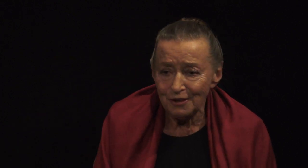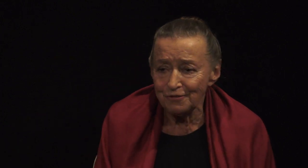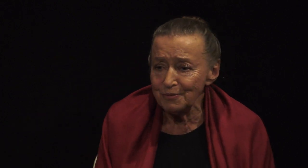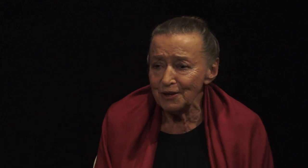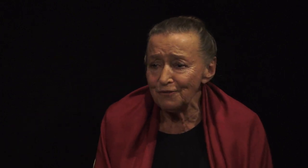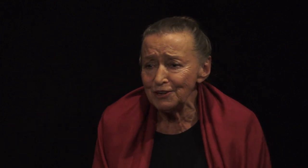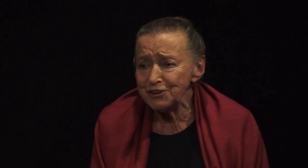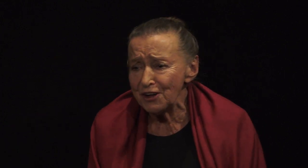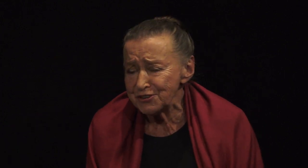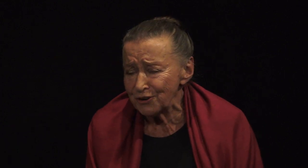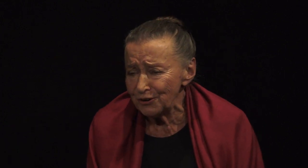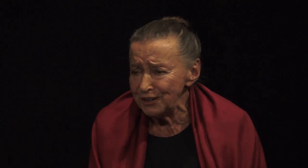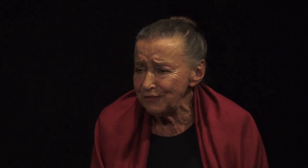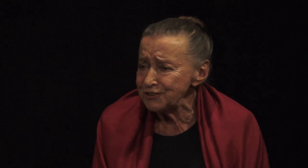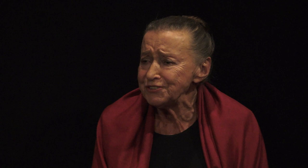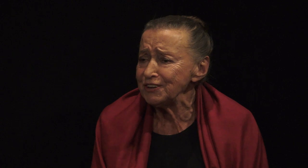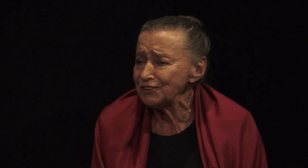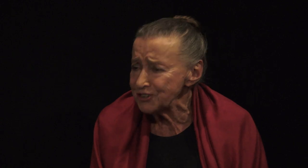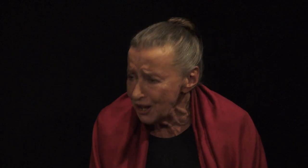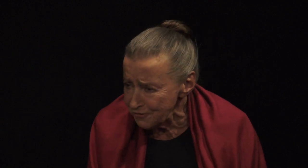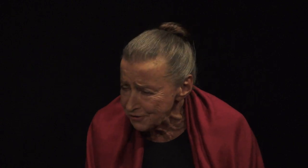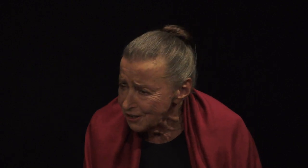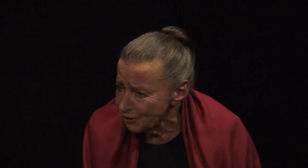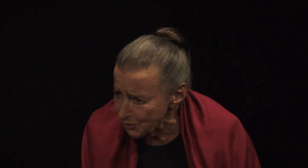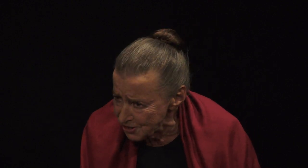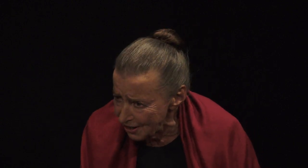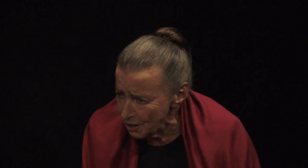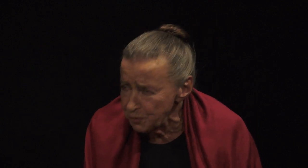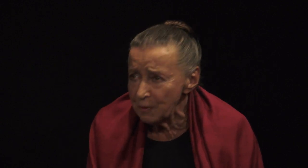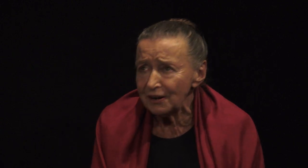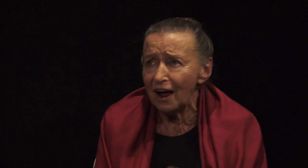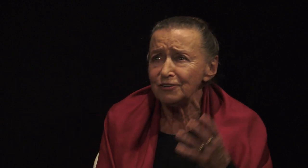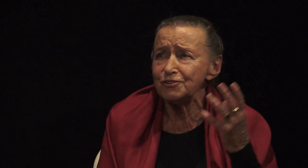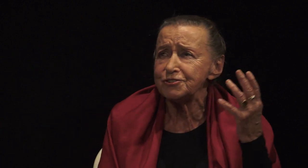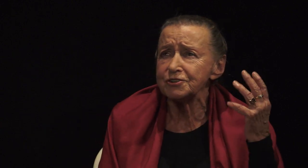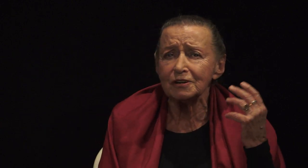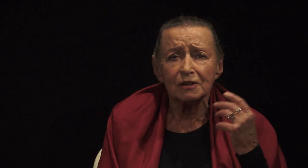heaped praise on all they named: the walnuts, cypresses,